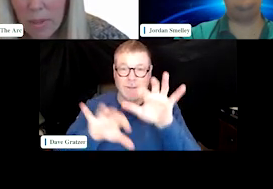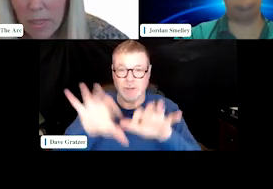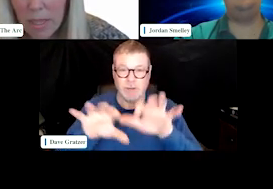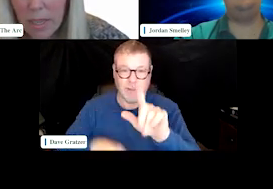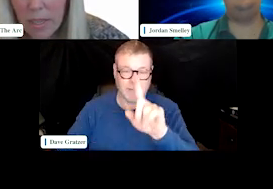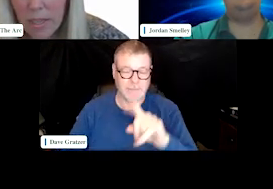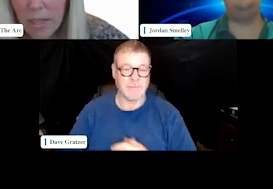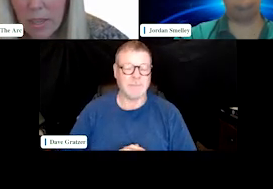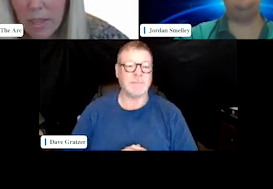let me see here.